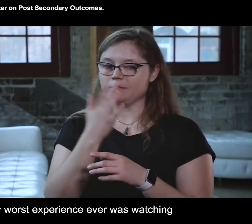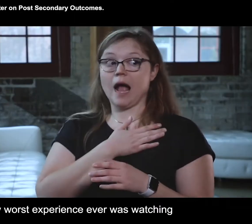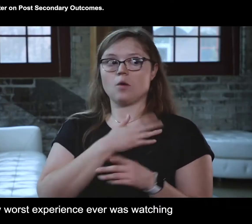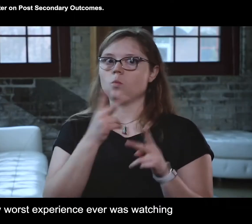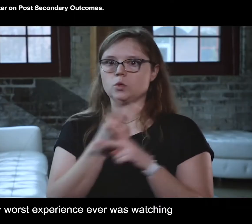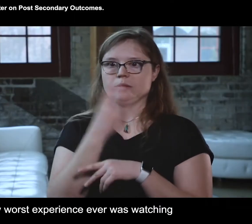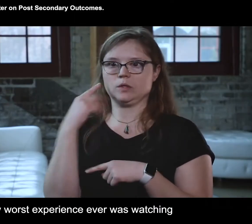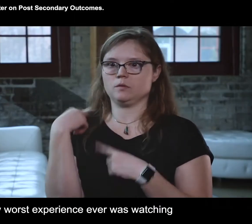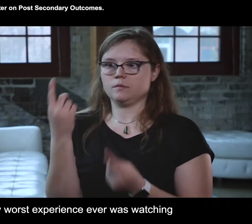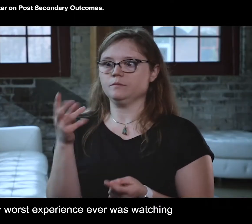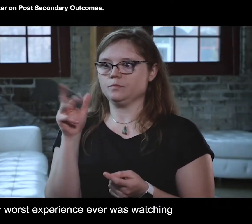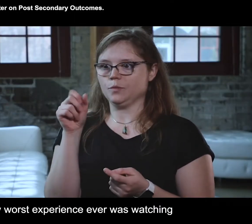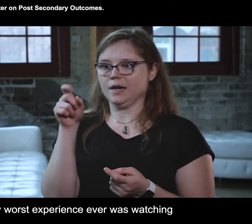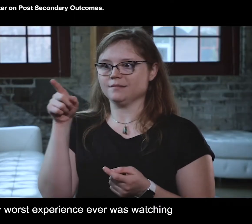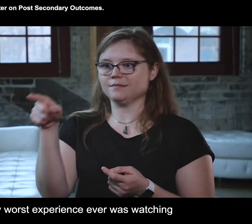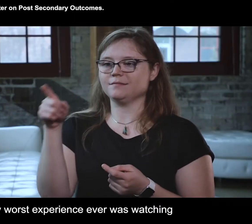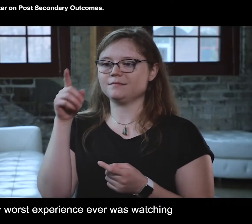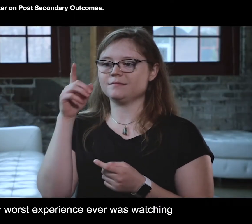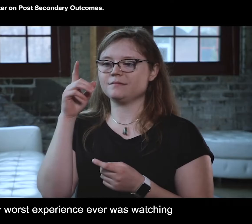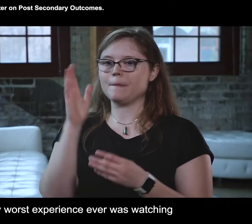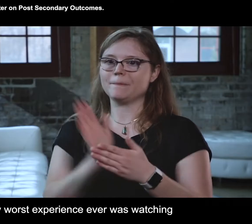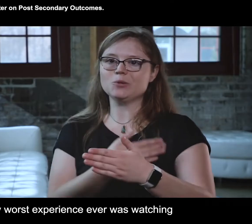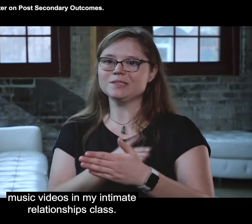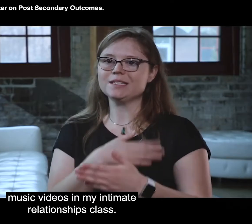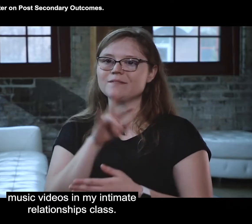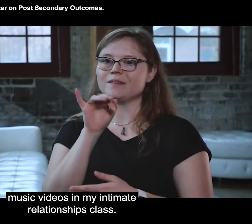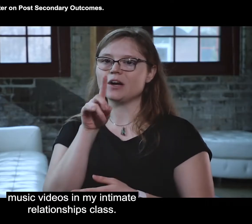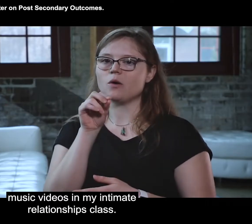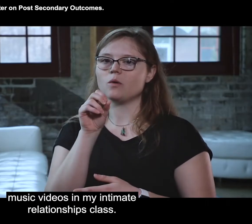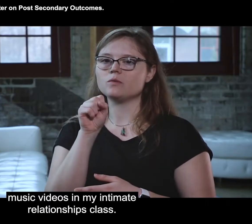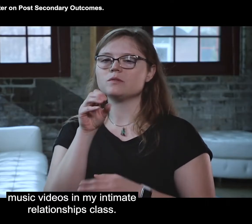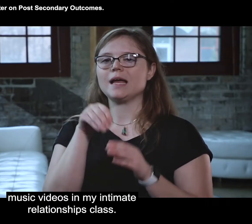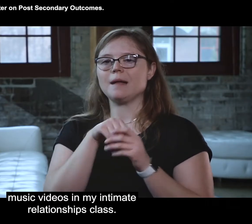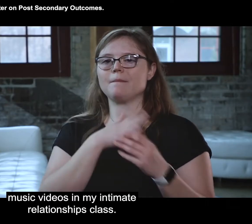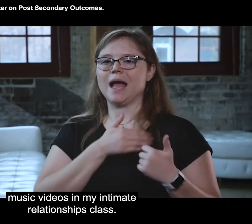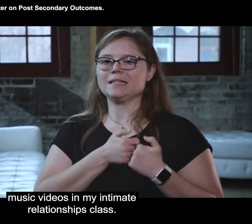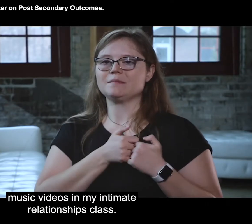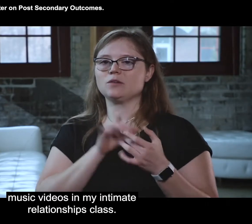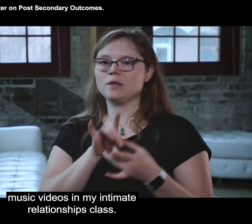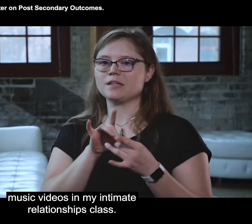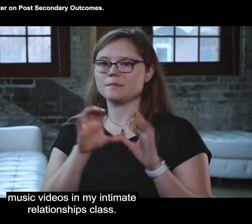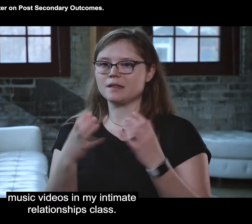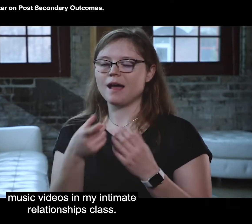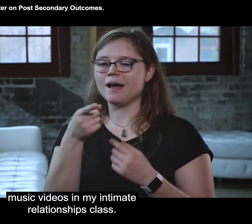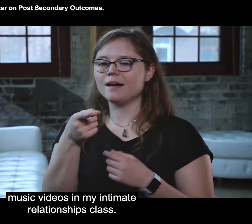So my worst experience ever was watching music videos in my intimate relationships class.